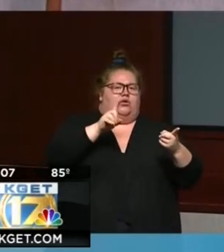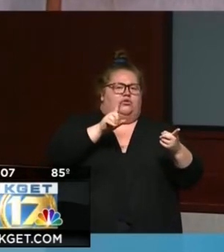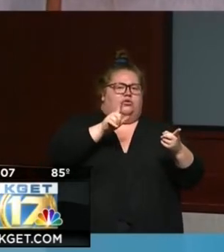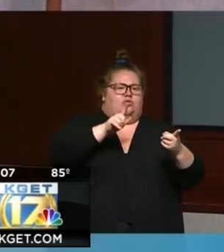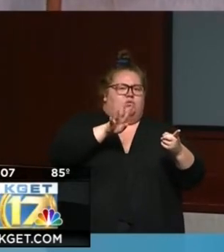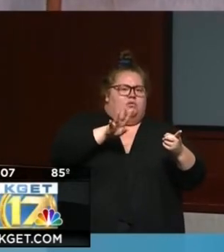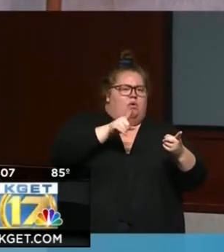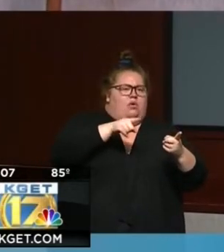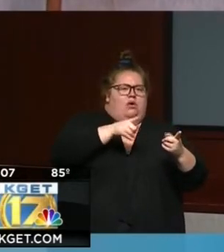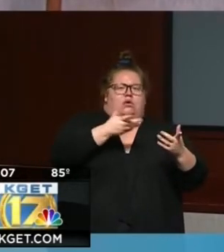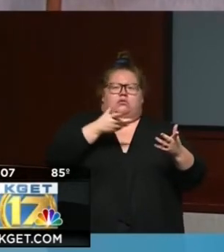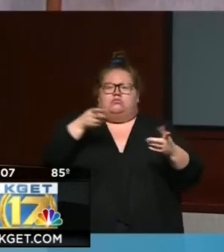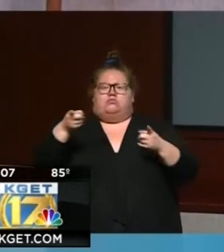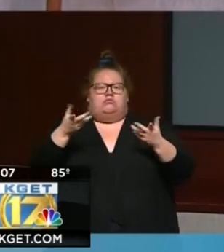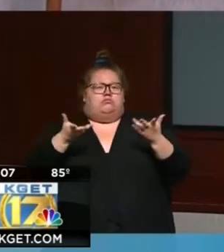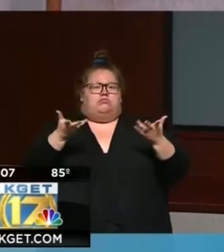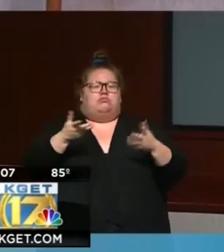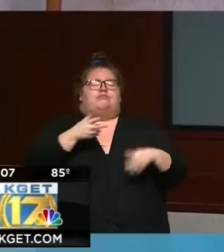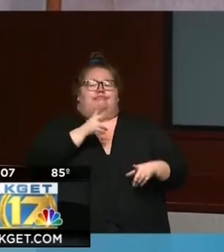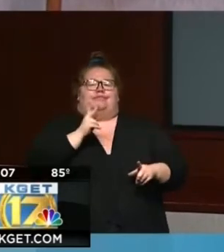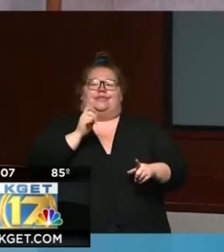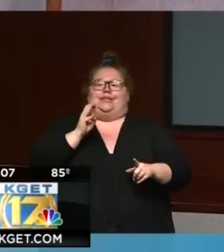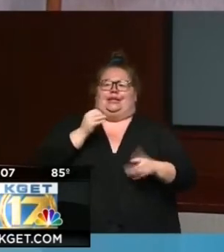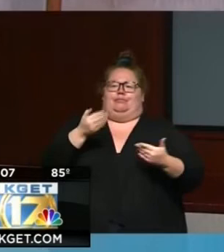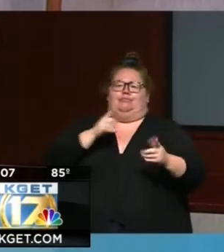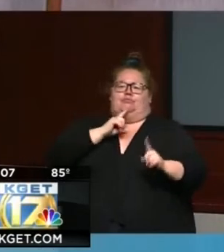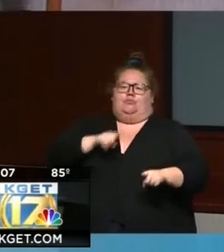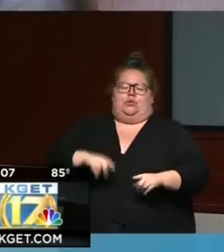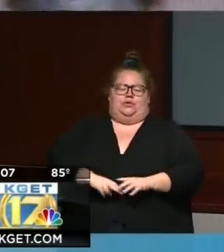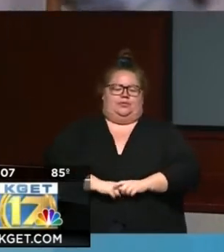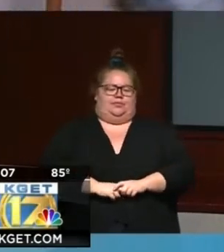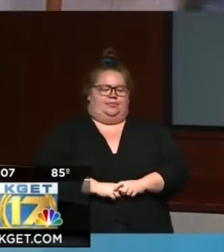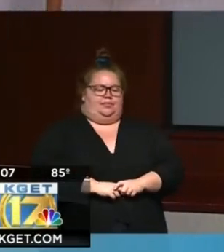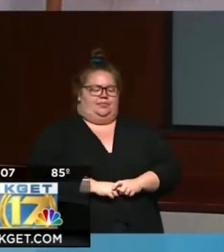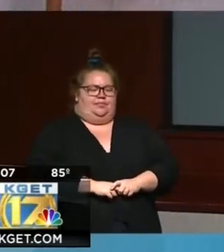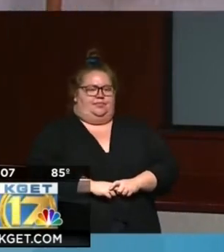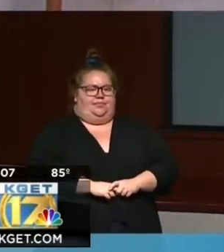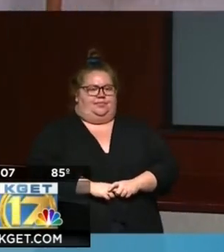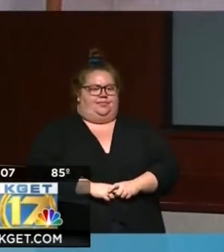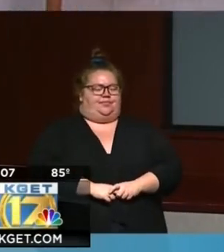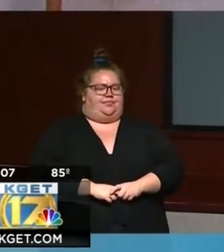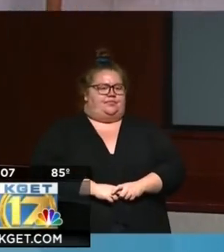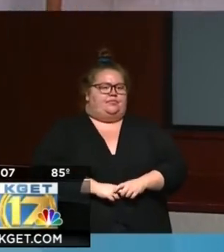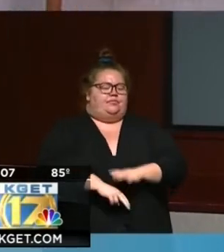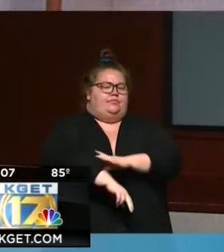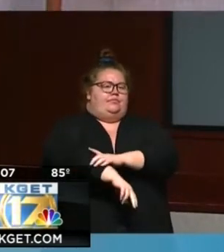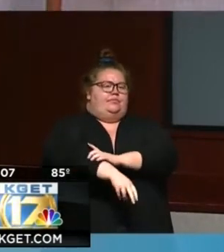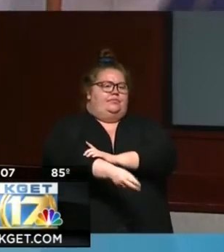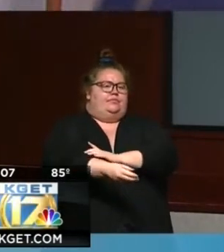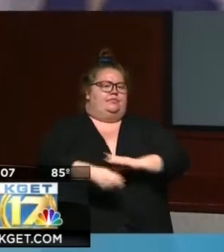HOSPITALIZATIONS AND COUNTY. I SEEN 200 ON THE STATESIDE BUT YOU GUYS ARE REPORTING 120.